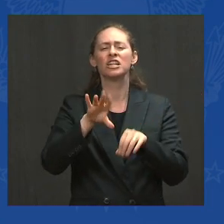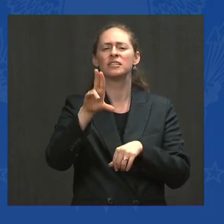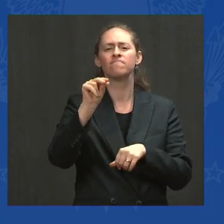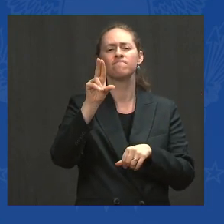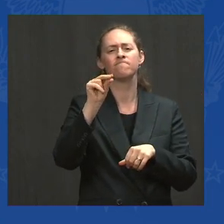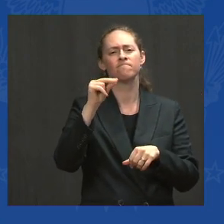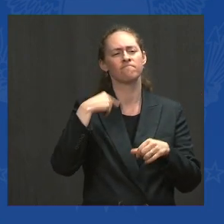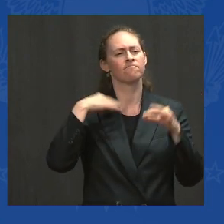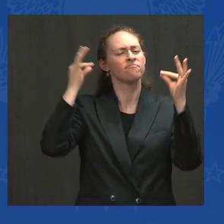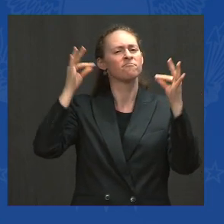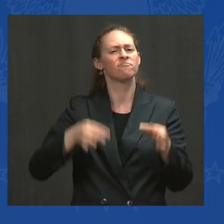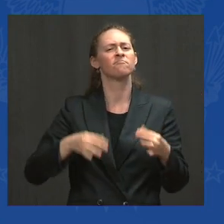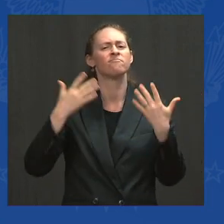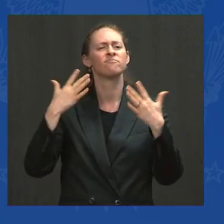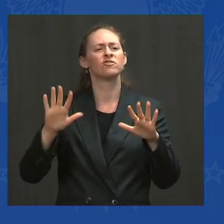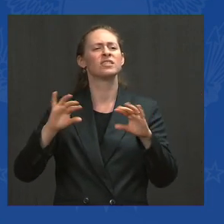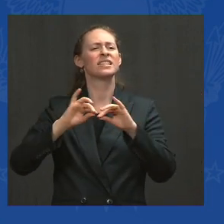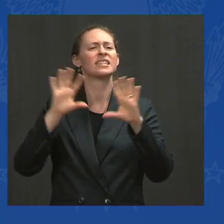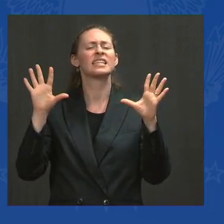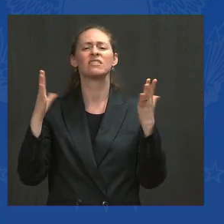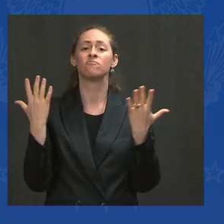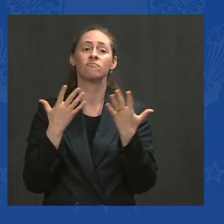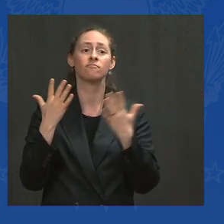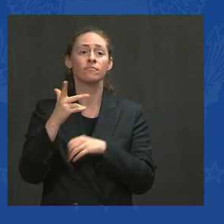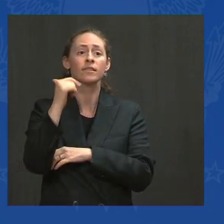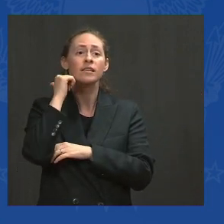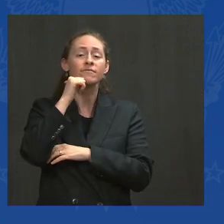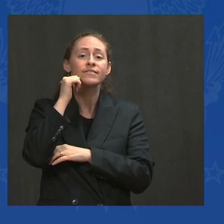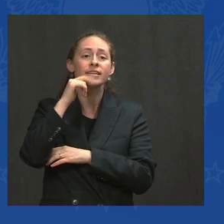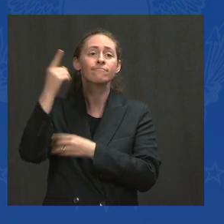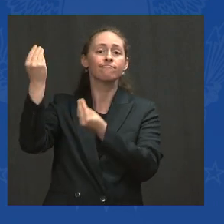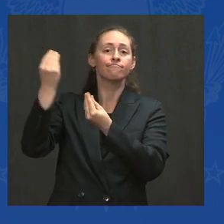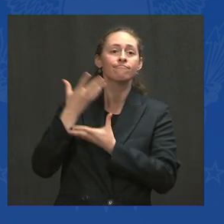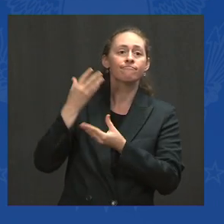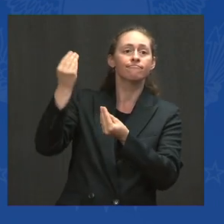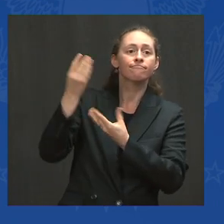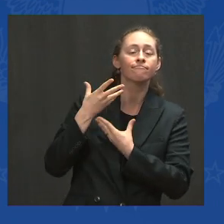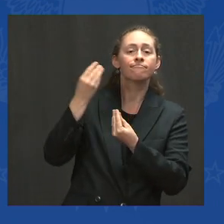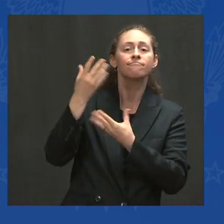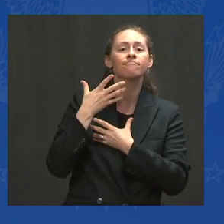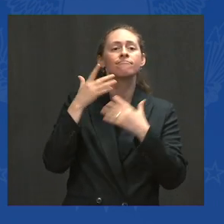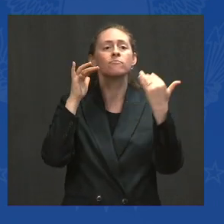briefed daily on the battlefield updates. But for those who have argued that we should stay